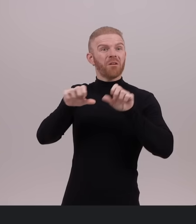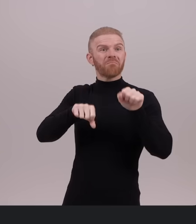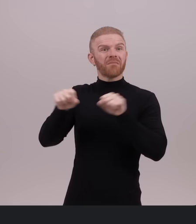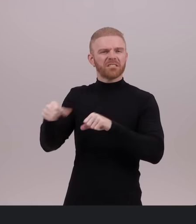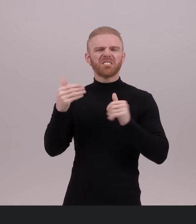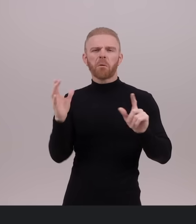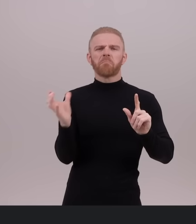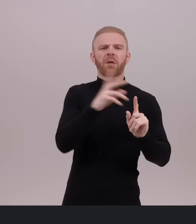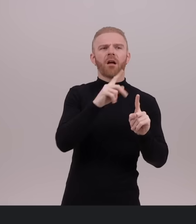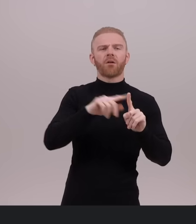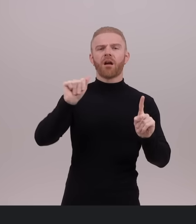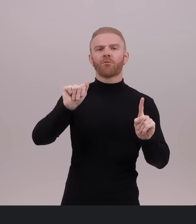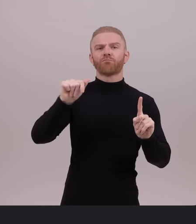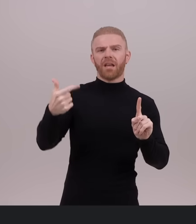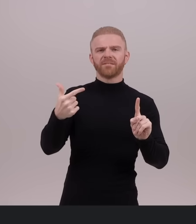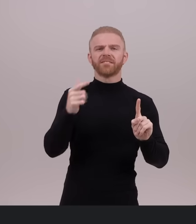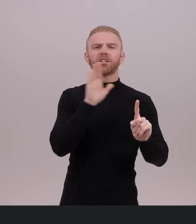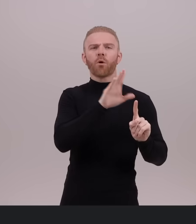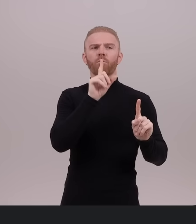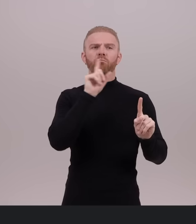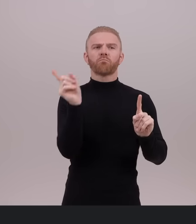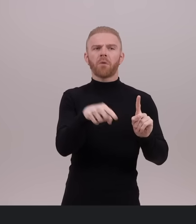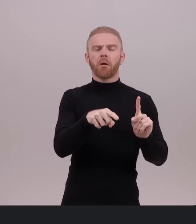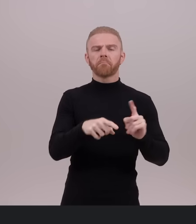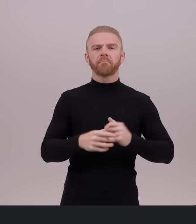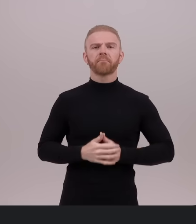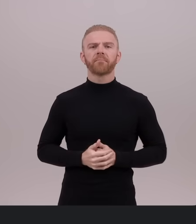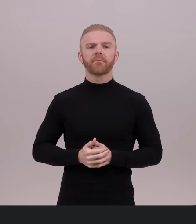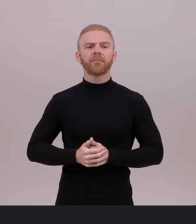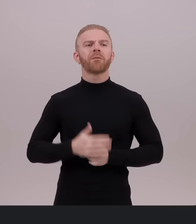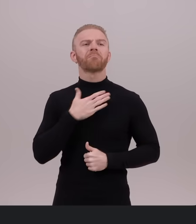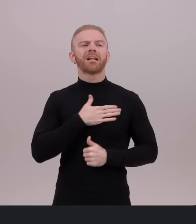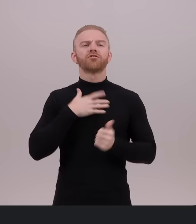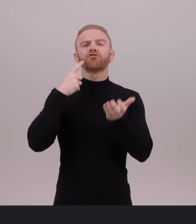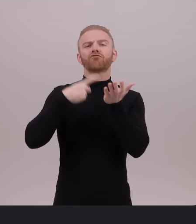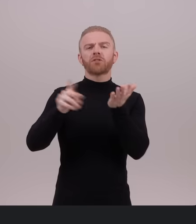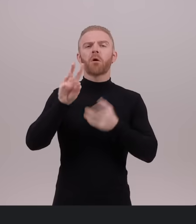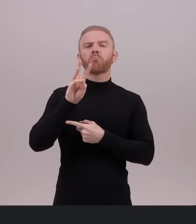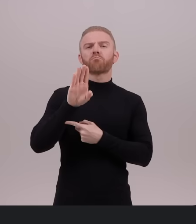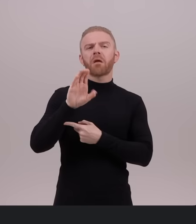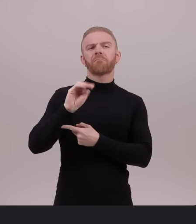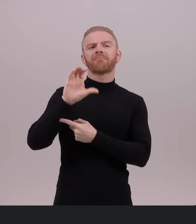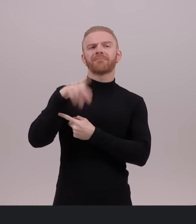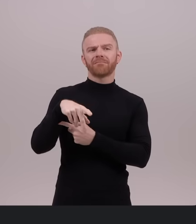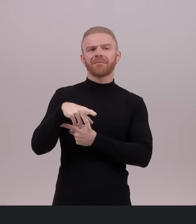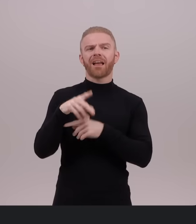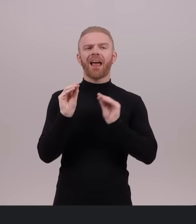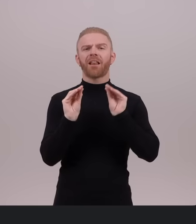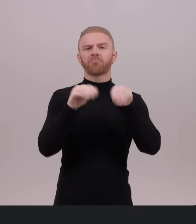and here I can just prompt, please check the WebMCP implementation with Lighthouse.